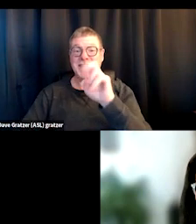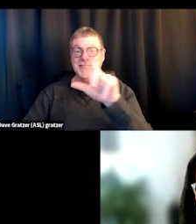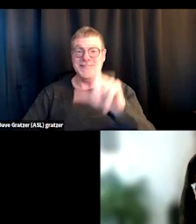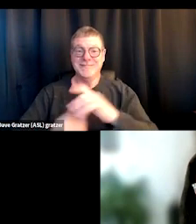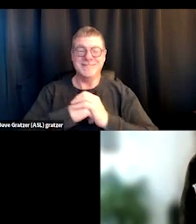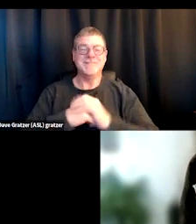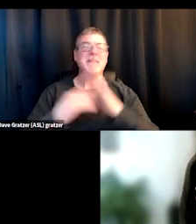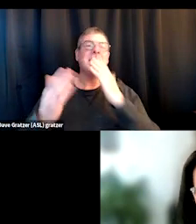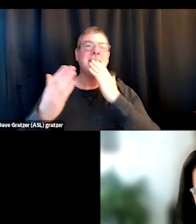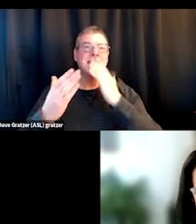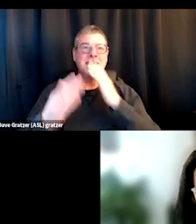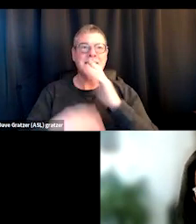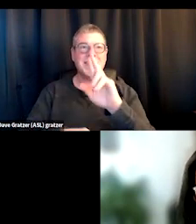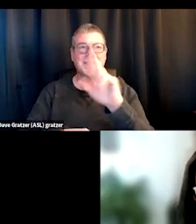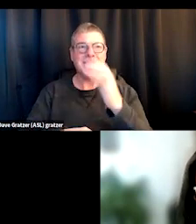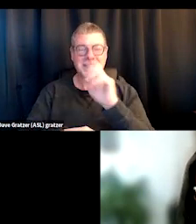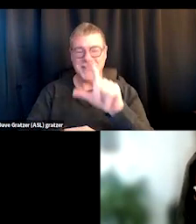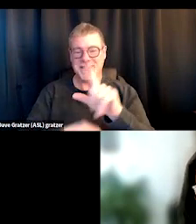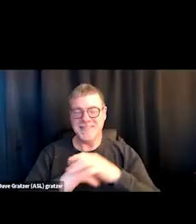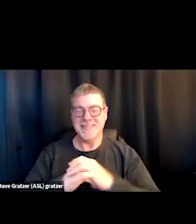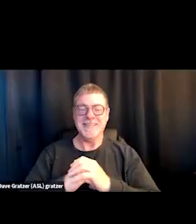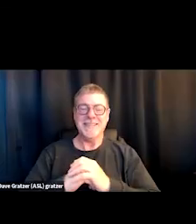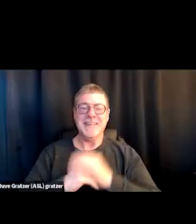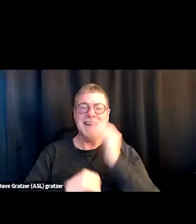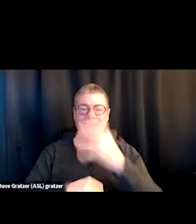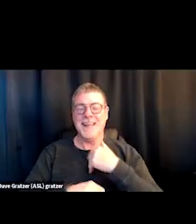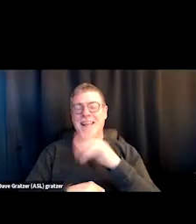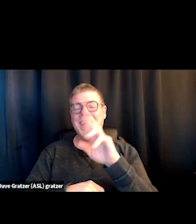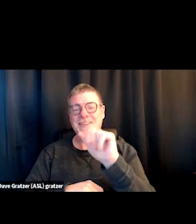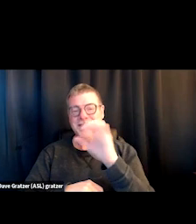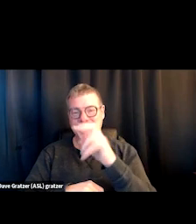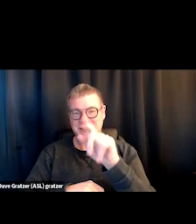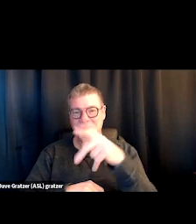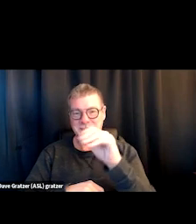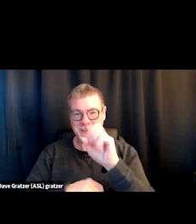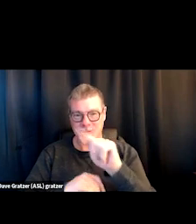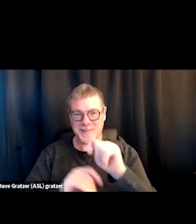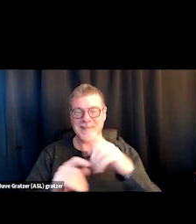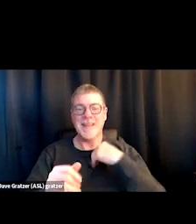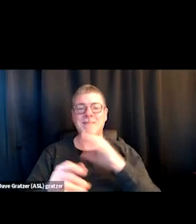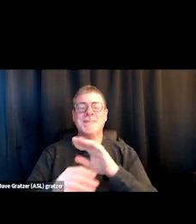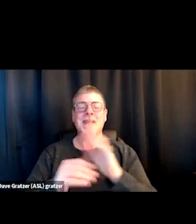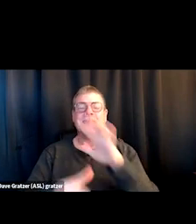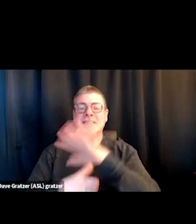Great, thank you so much, Jen. My name is Rachel Post. I'm a senior consultant with the Technical Assistance Collaborative,